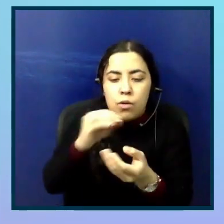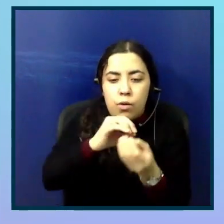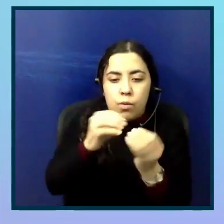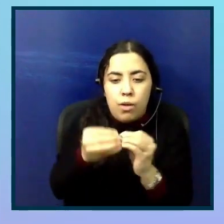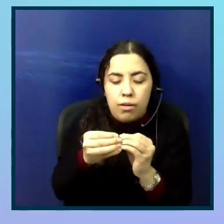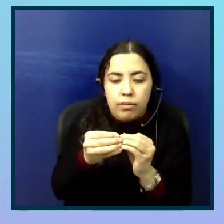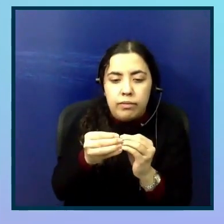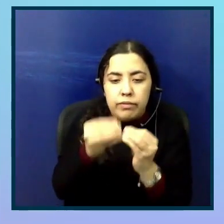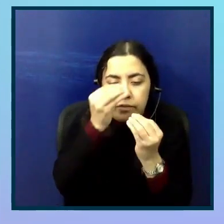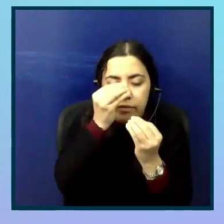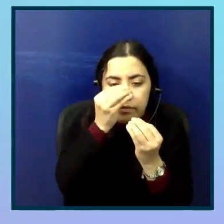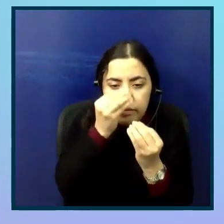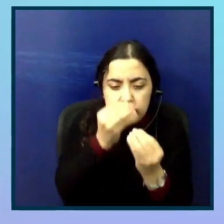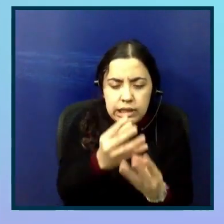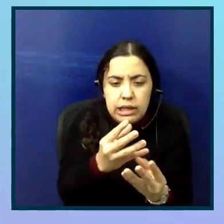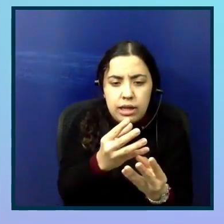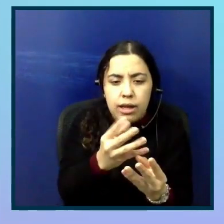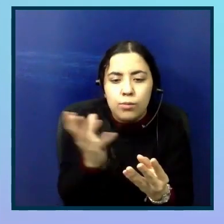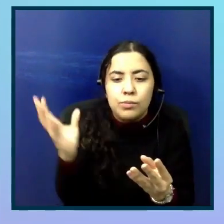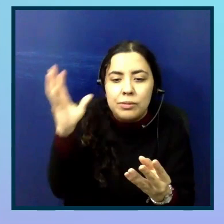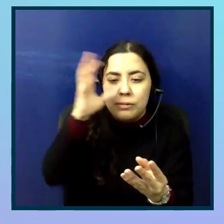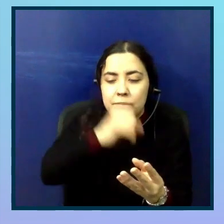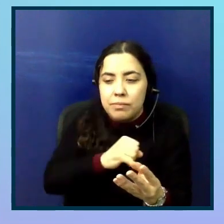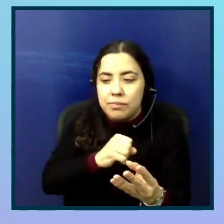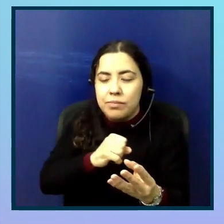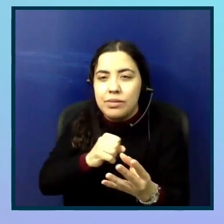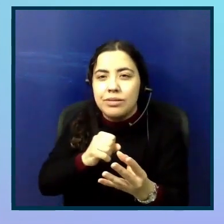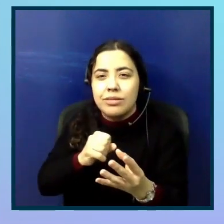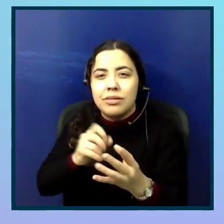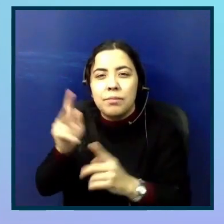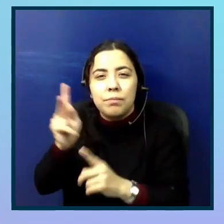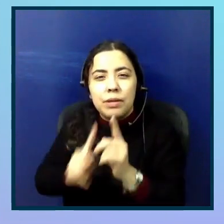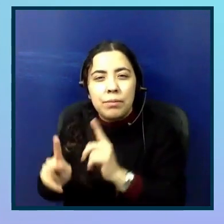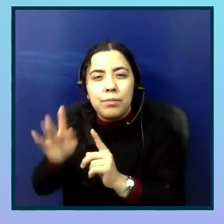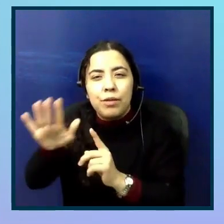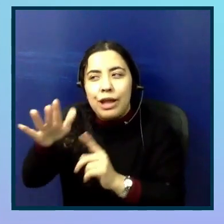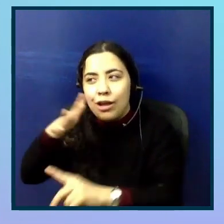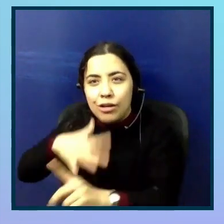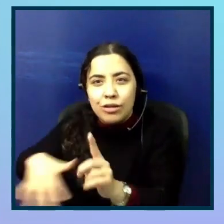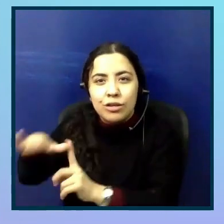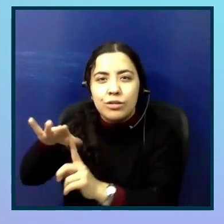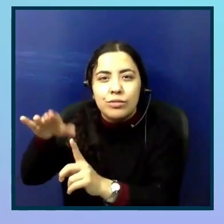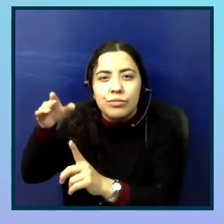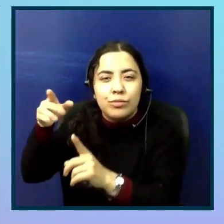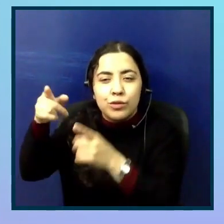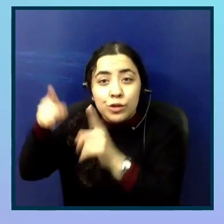we can miss circumstances under which people would be using something and how it could benefit them.